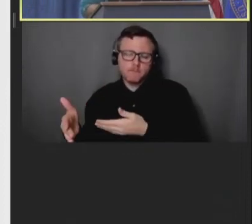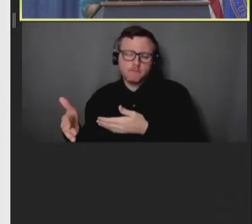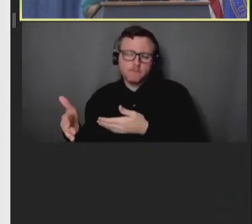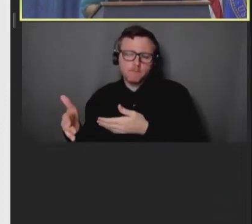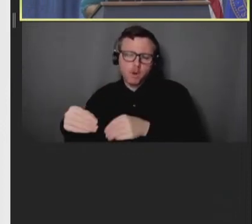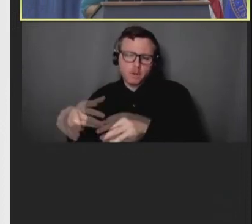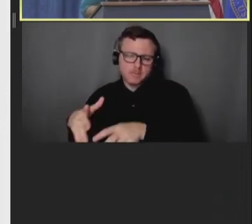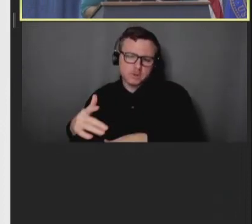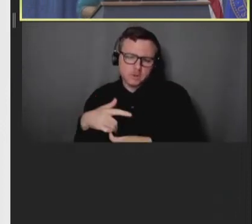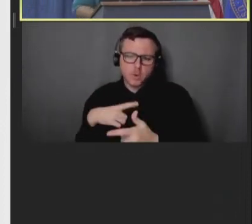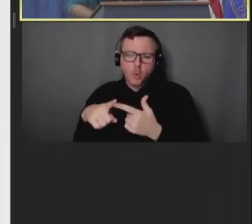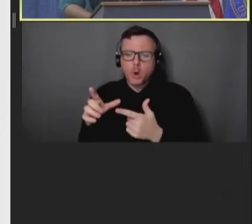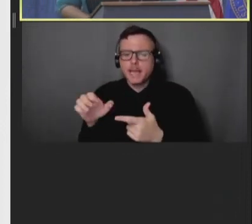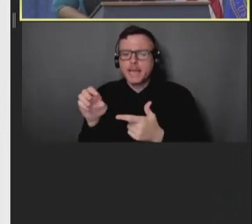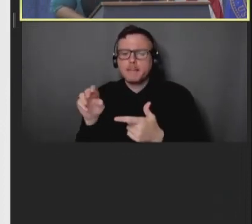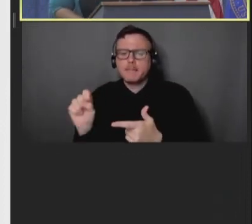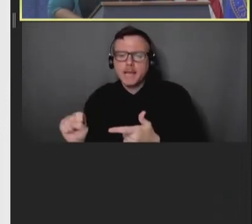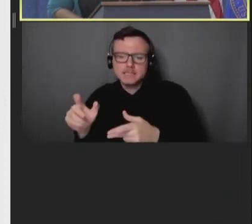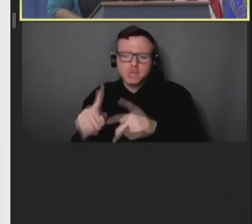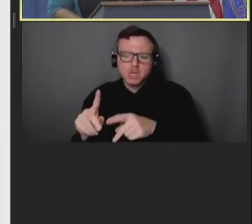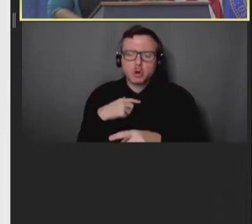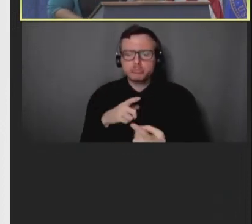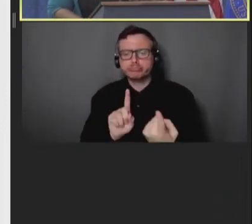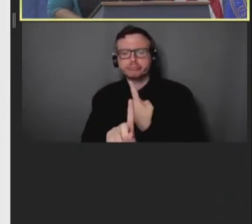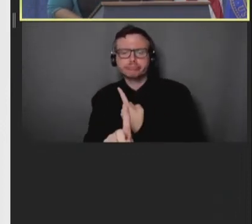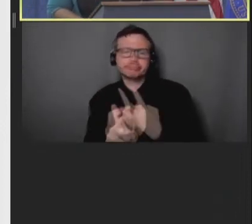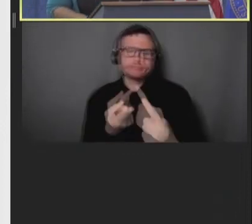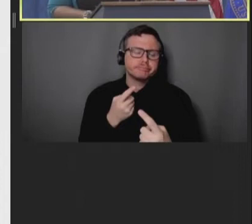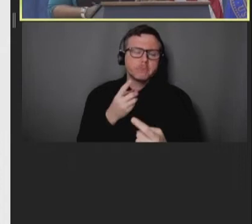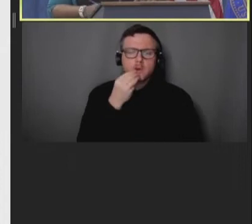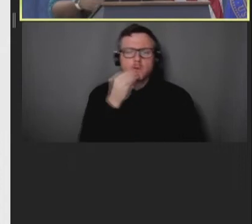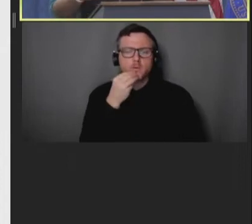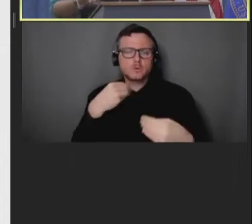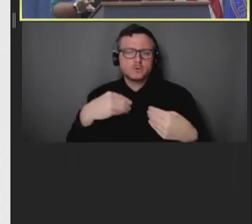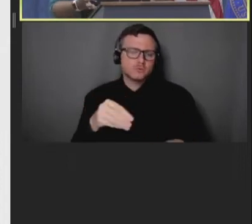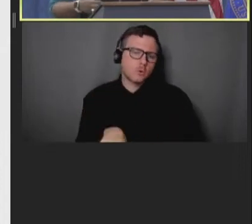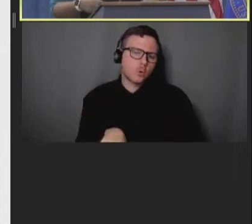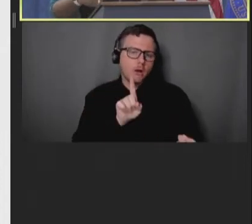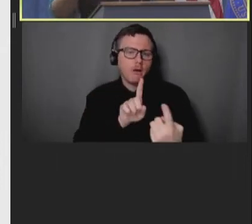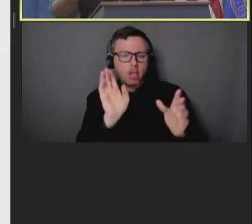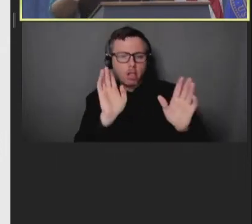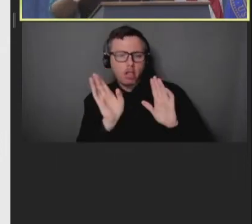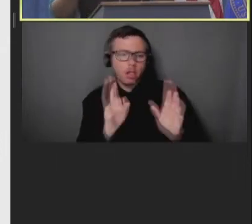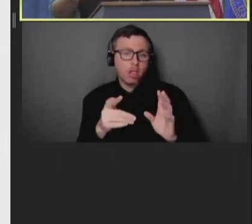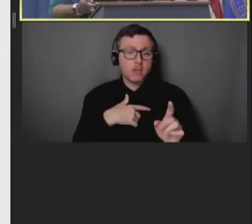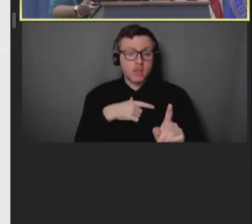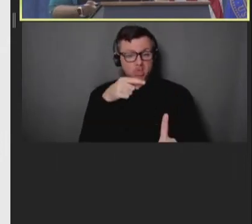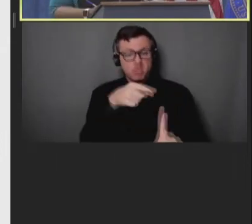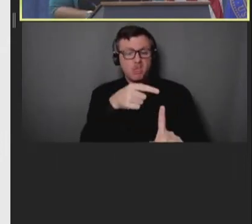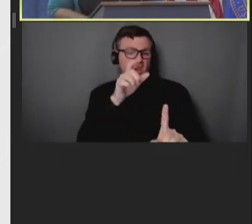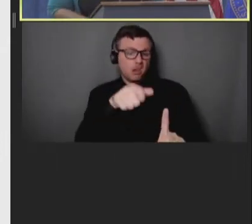those folks were more likely to receive the information or even consider the vaccine.